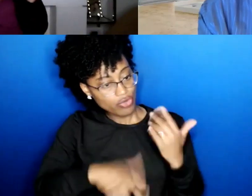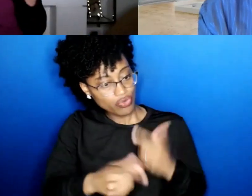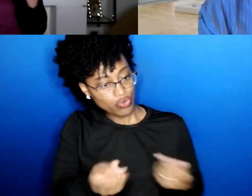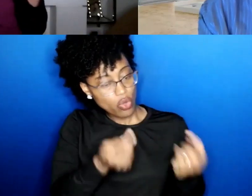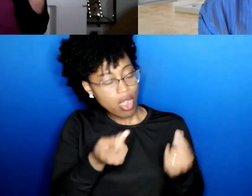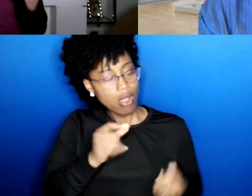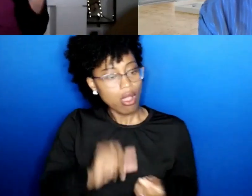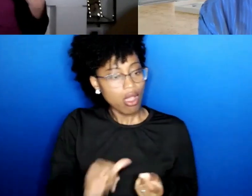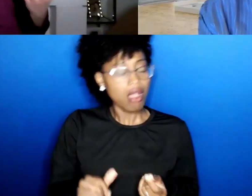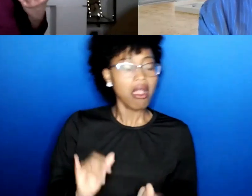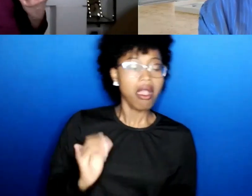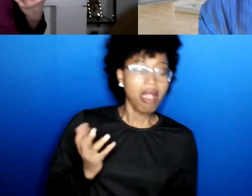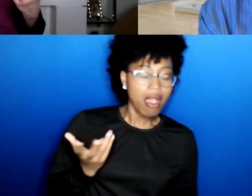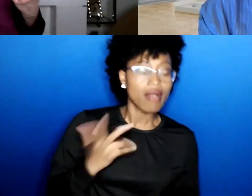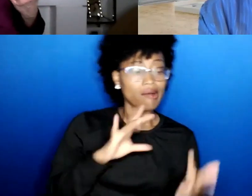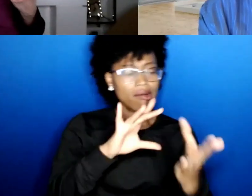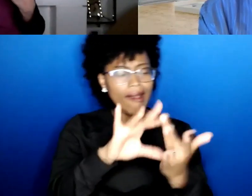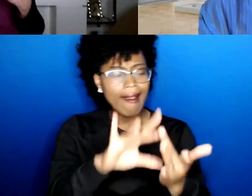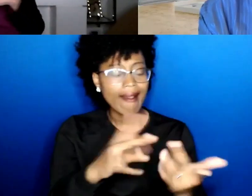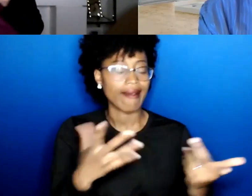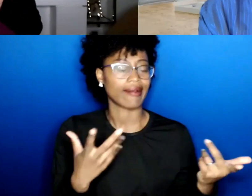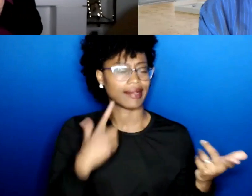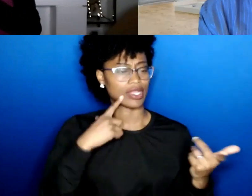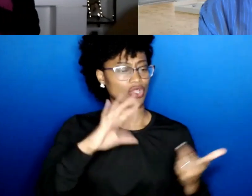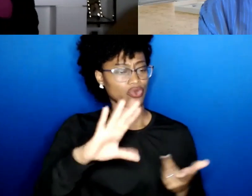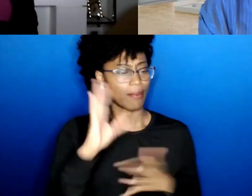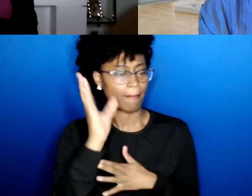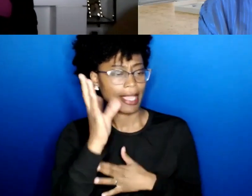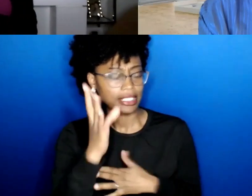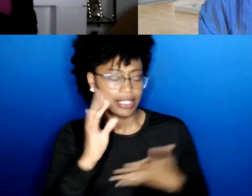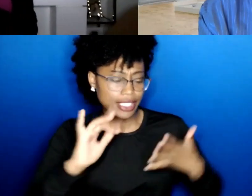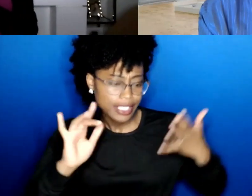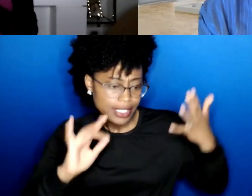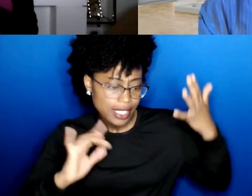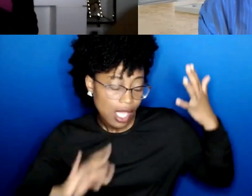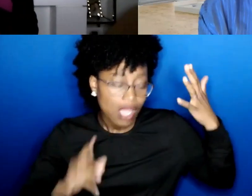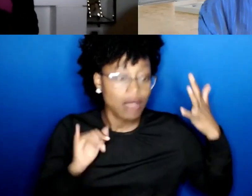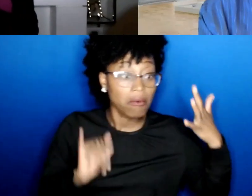go through your presentation, 06:24:08 potentially hear your narration.